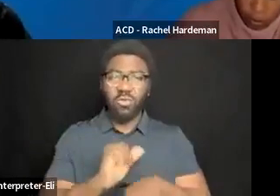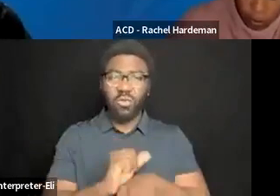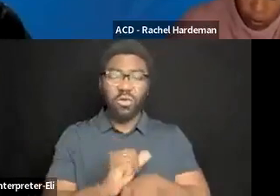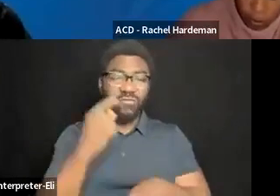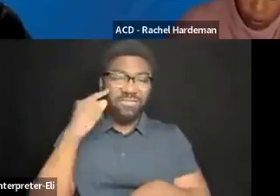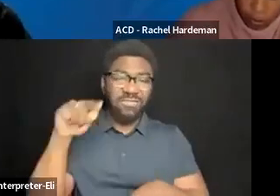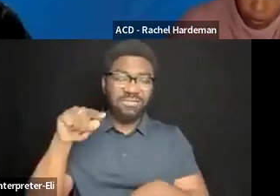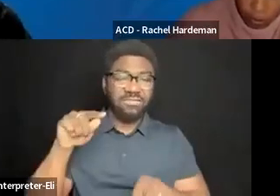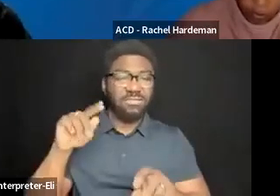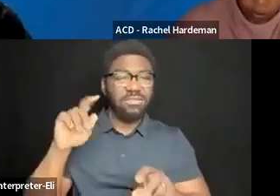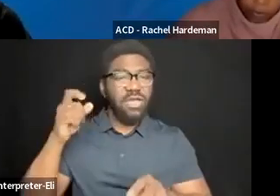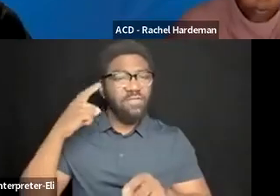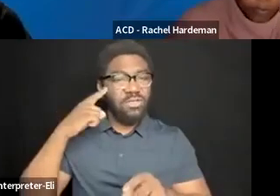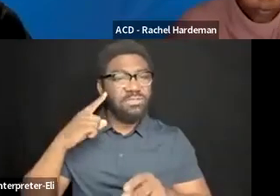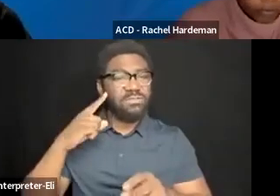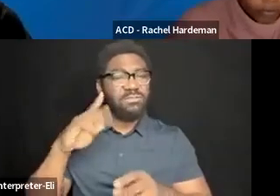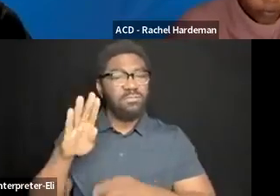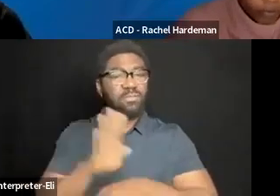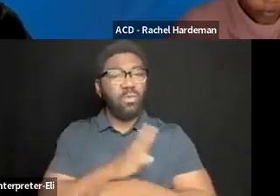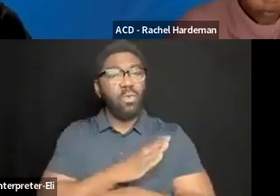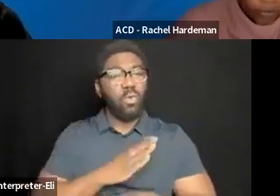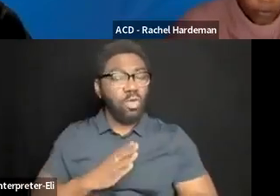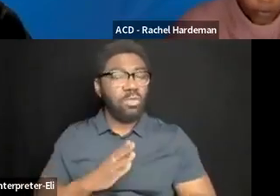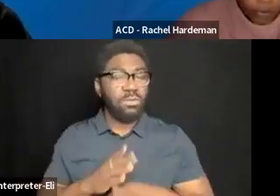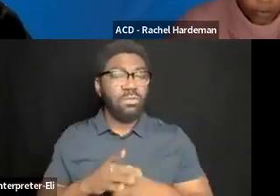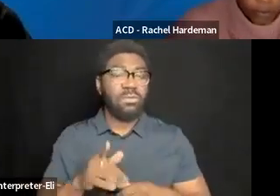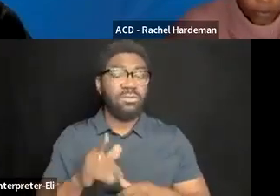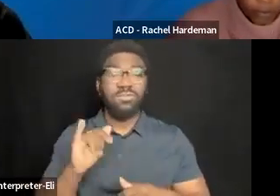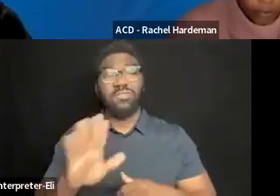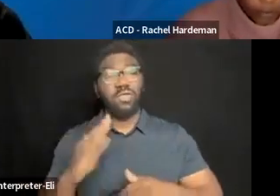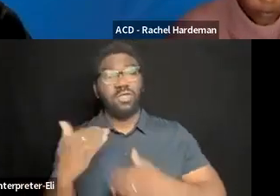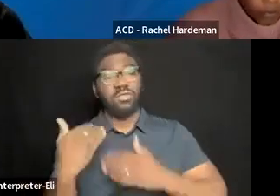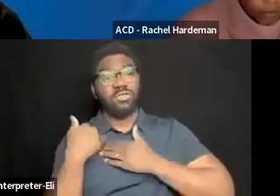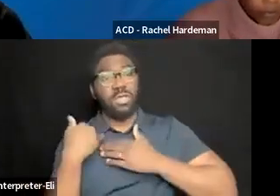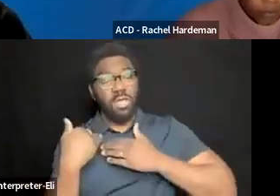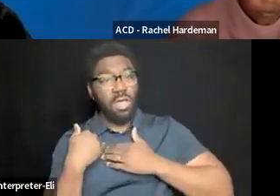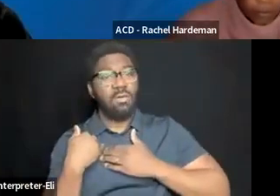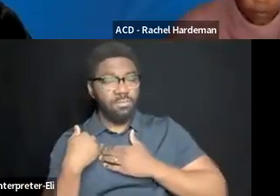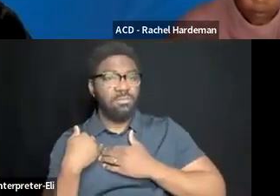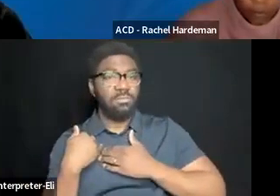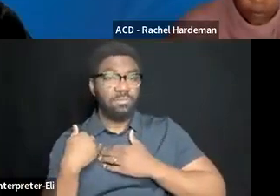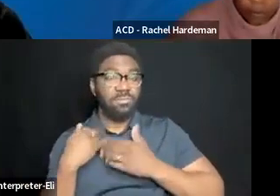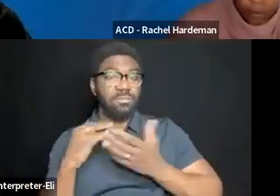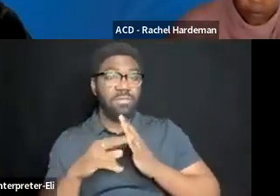which will overall take the agency's needs, putting aside